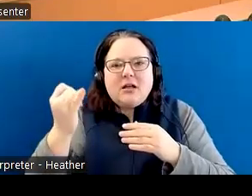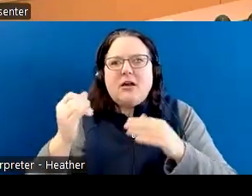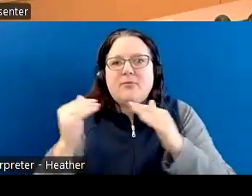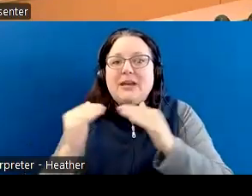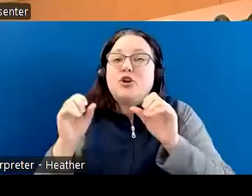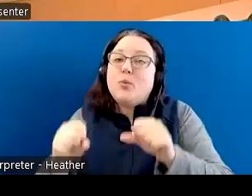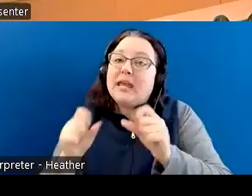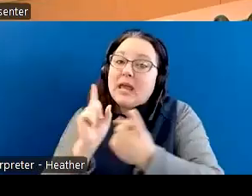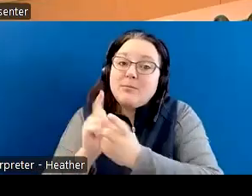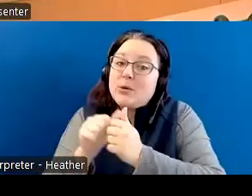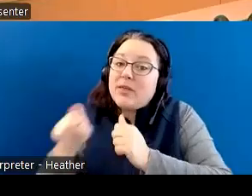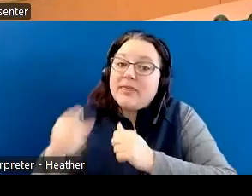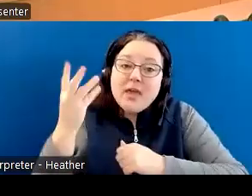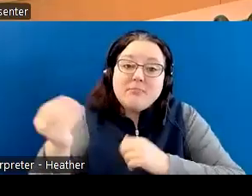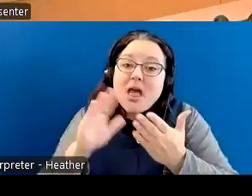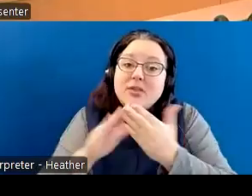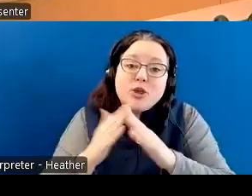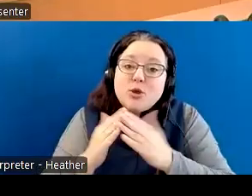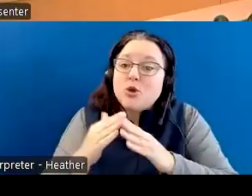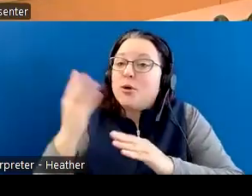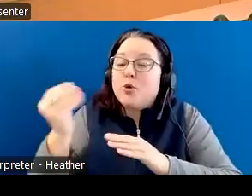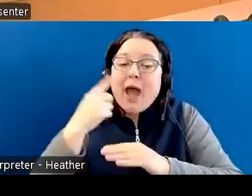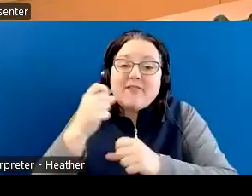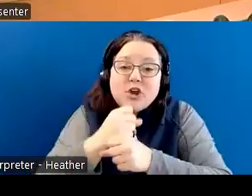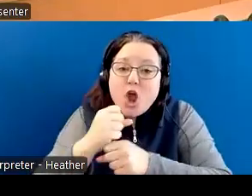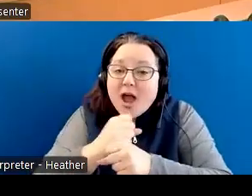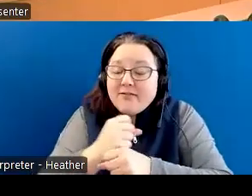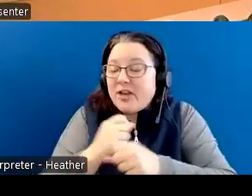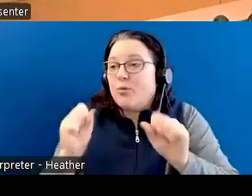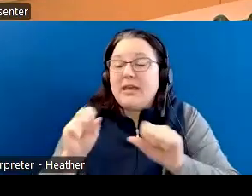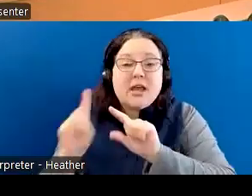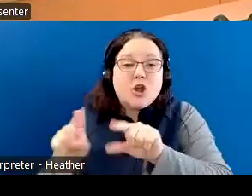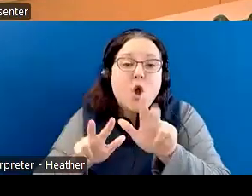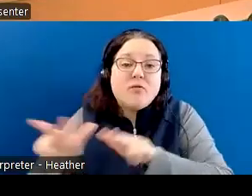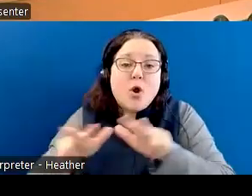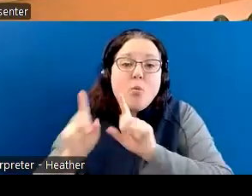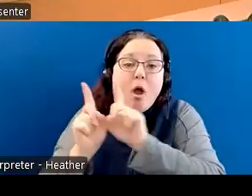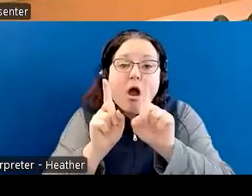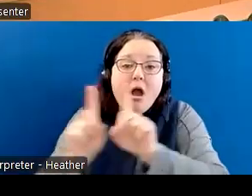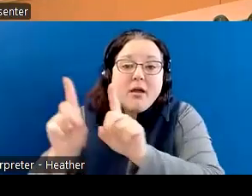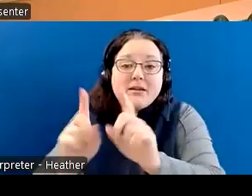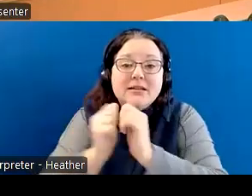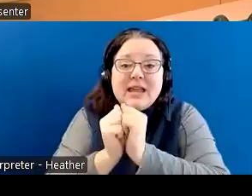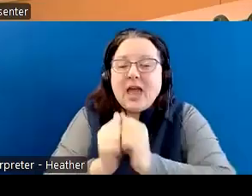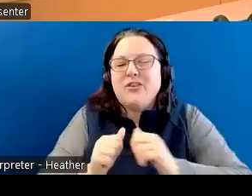community. We can go out for coffee. We can um go for walks. I think just having that less pressure